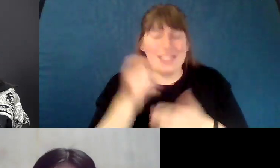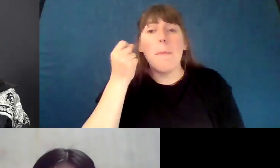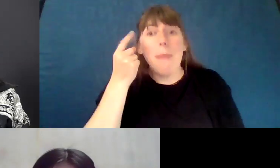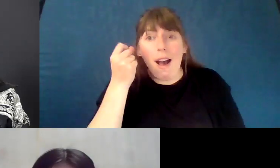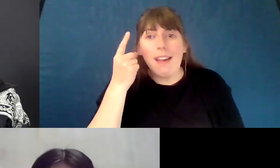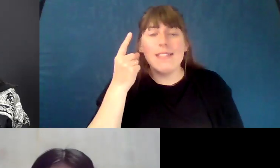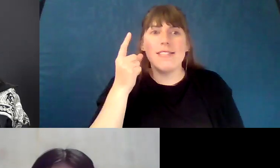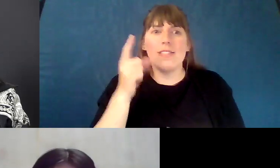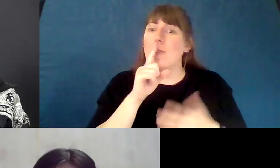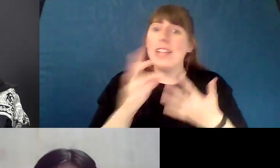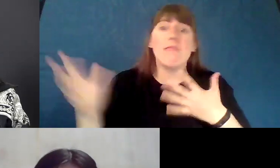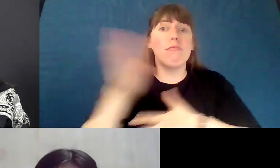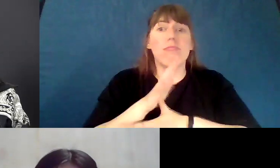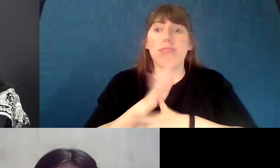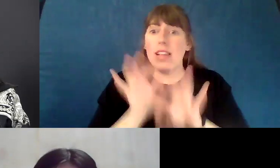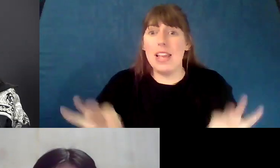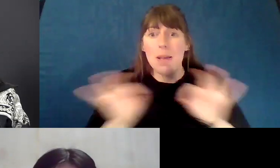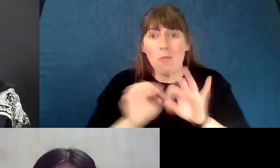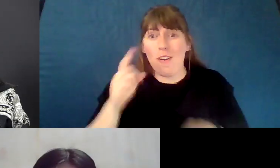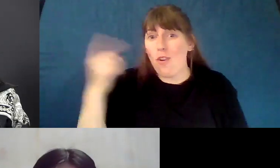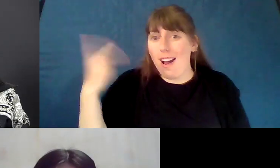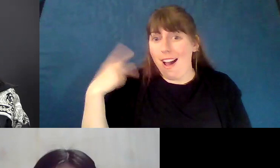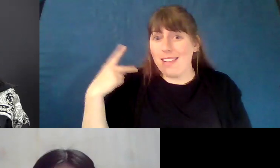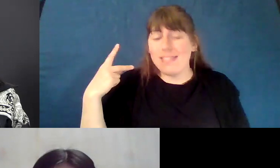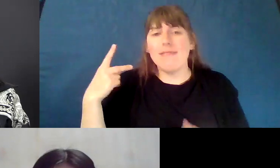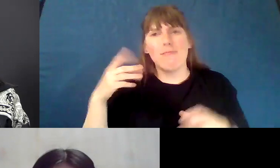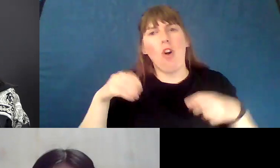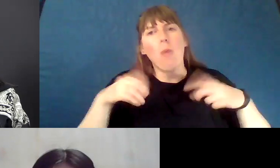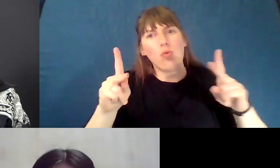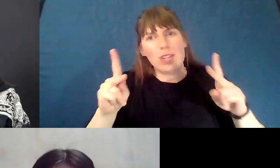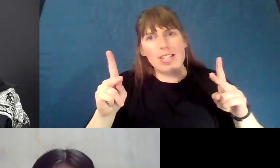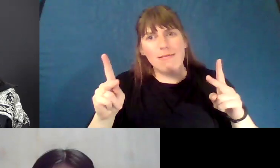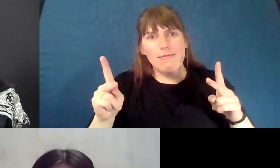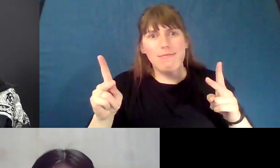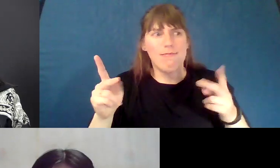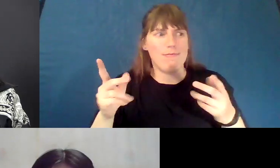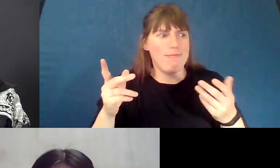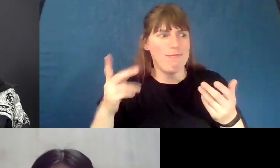what's most important to us is that now we've had this opportunity to really deepen our artistic